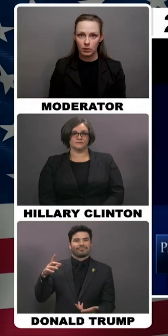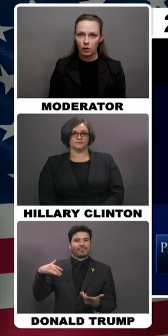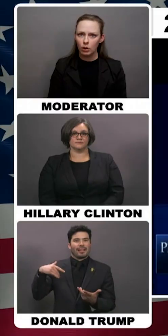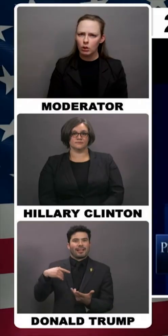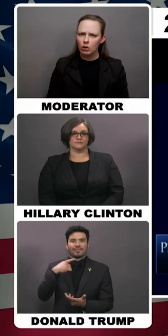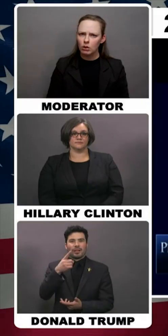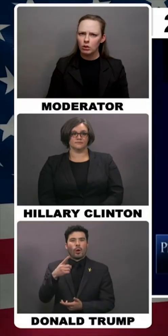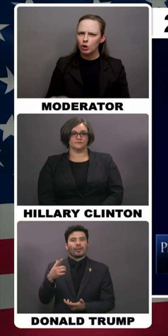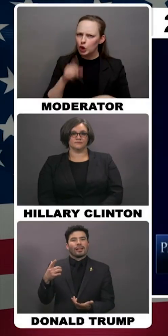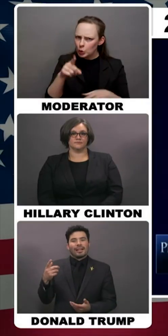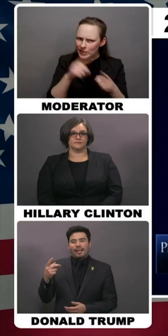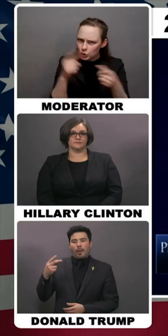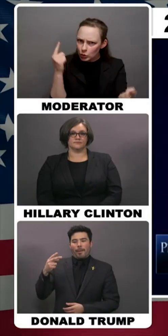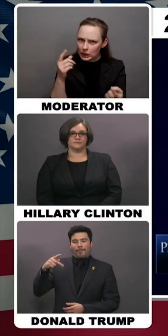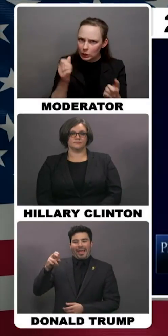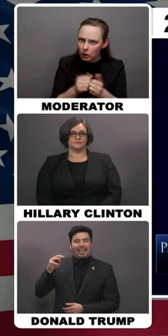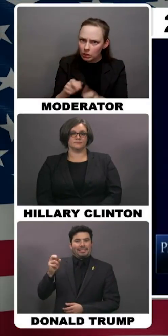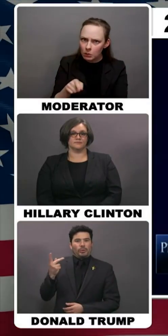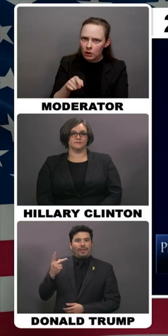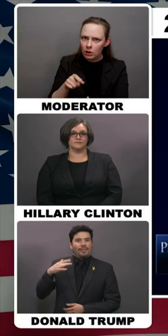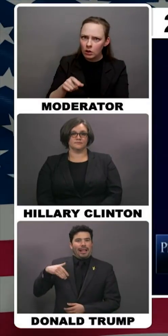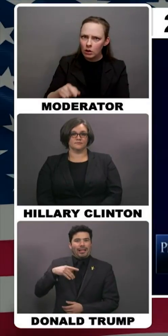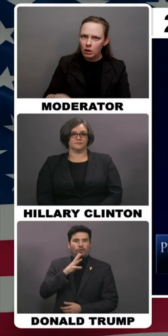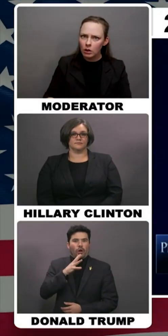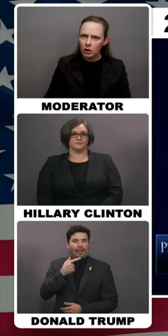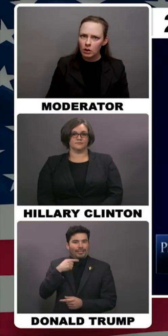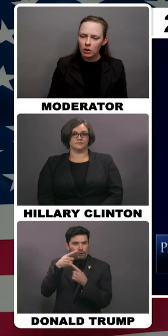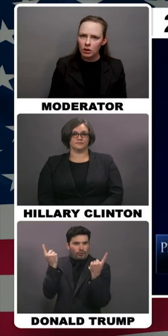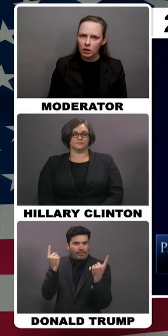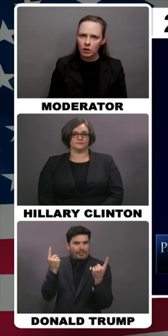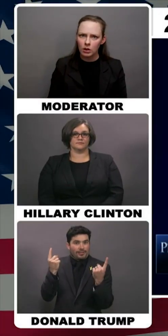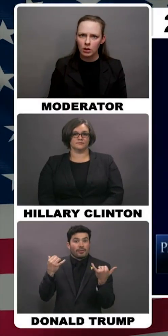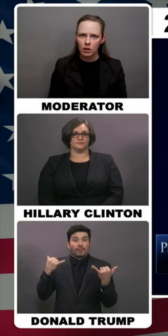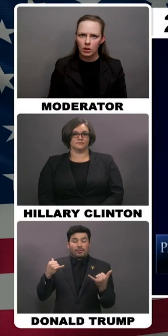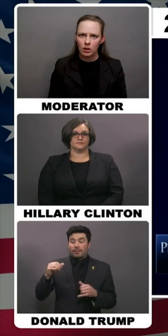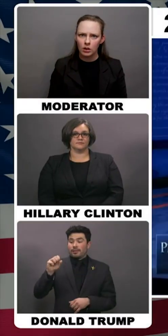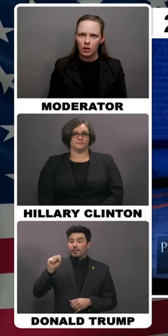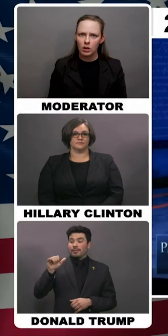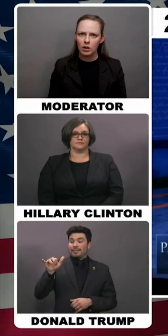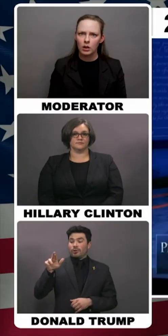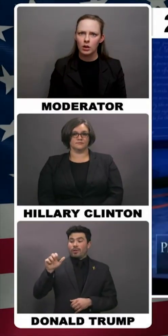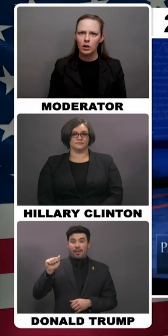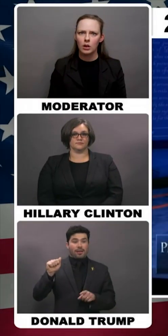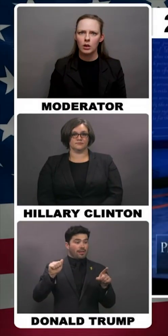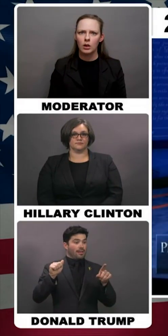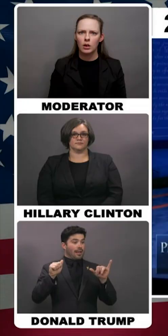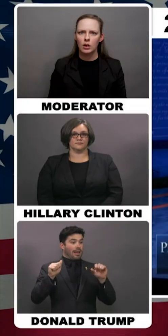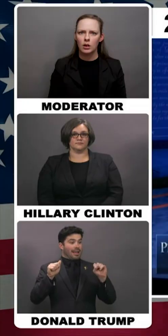knock out ISIS right now, Syria is fighting isis. We have people that wanna fight both at the same time,